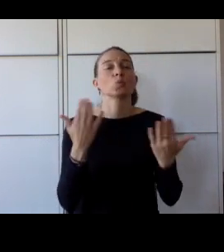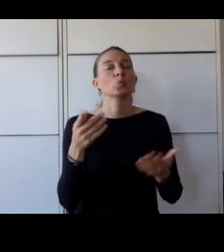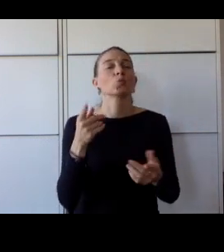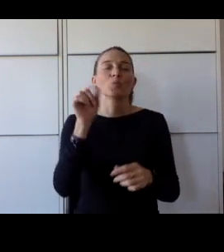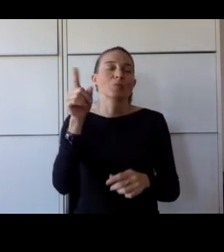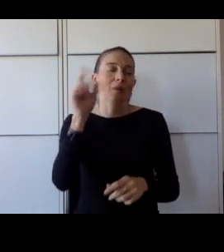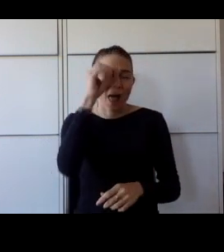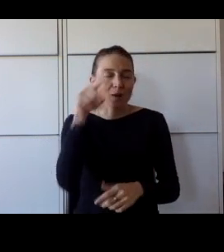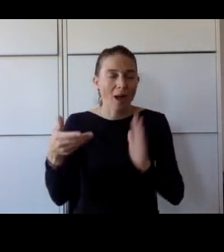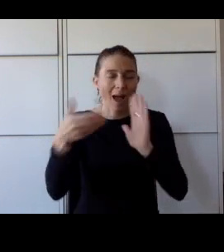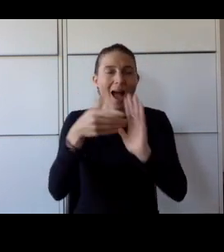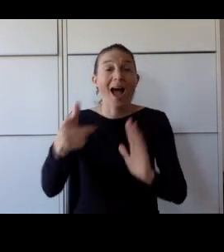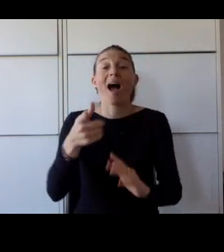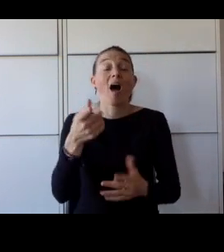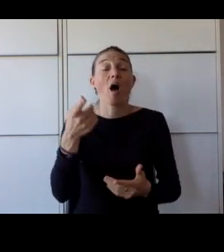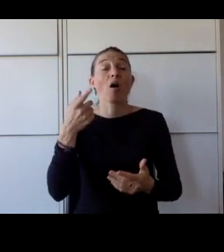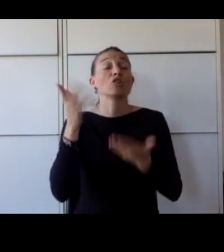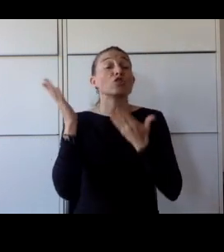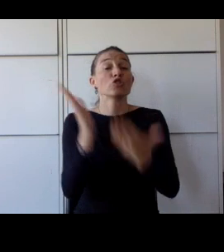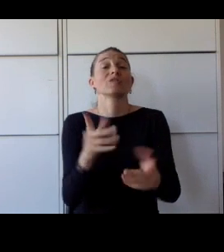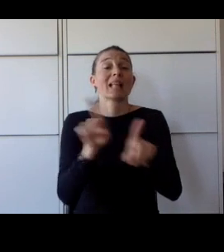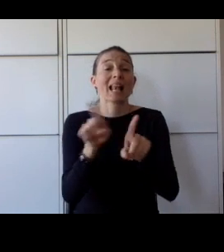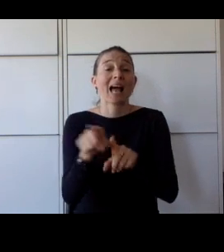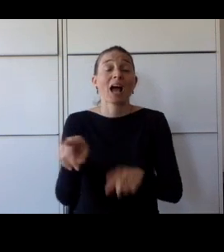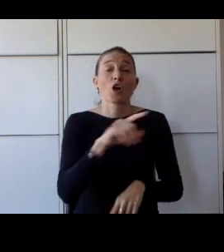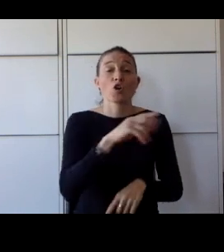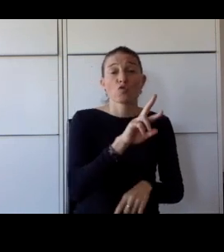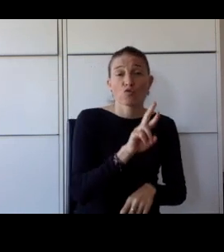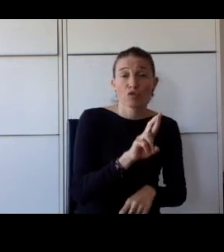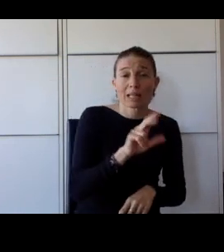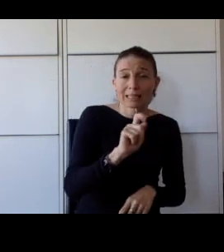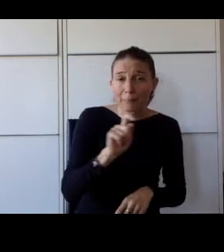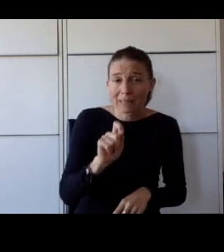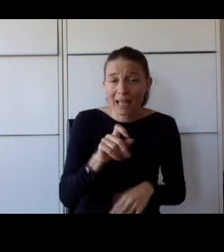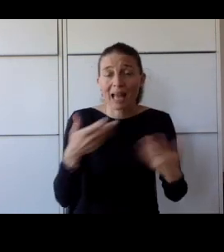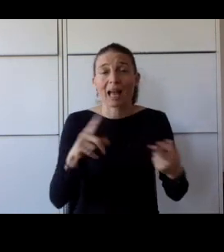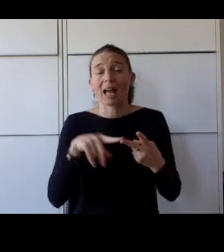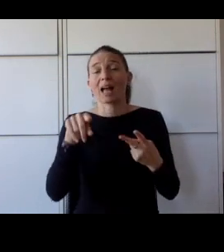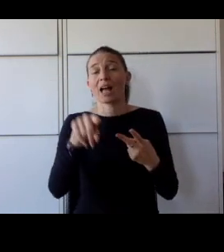real-time text, total conversations, it'll be very important